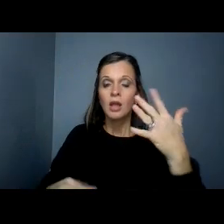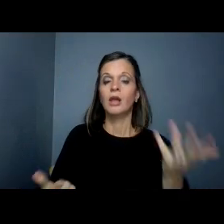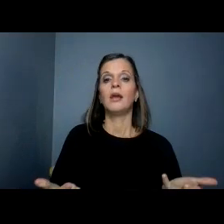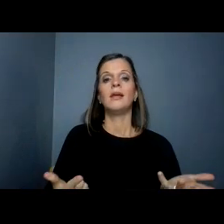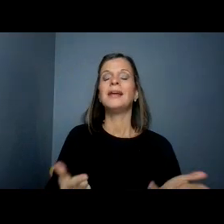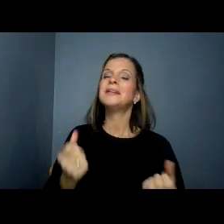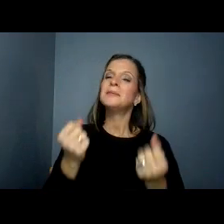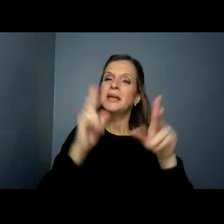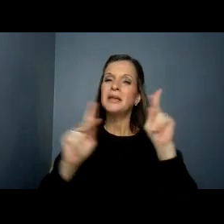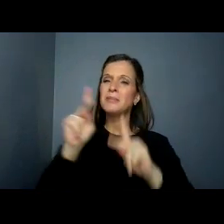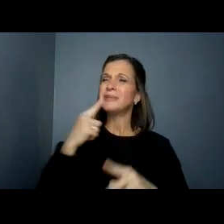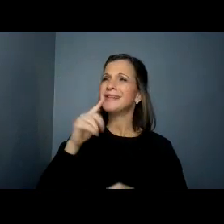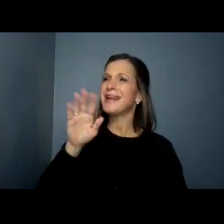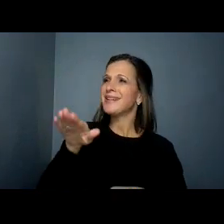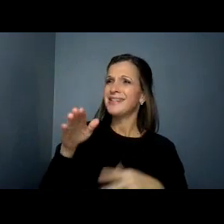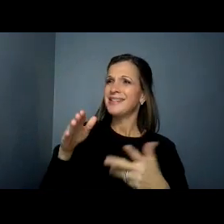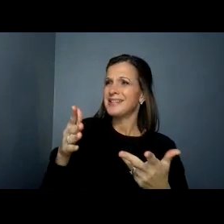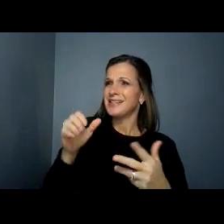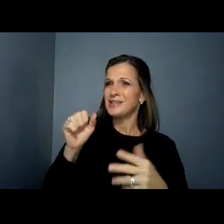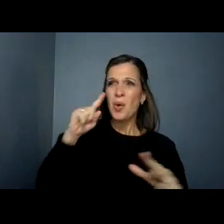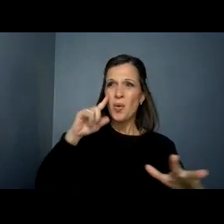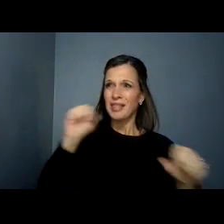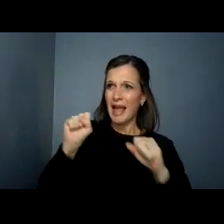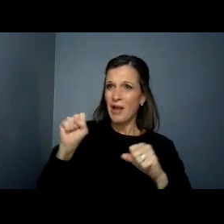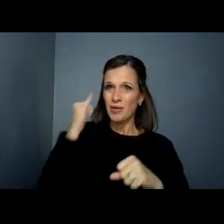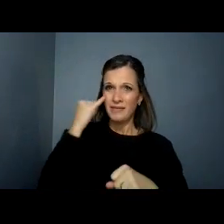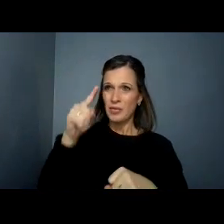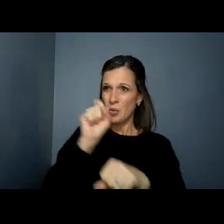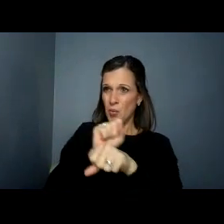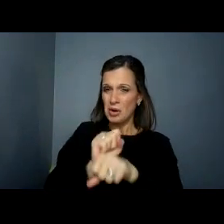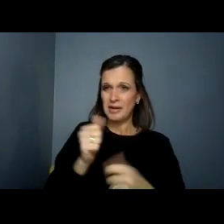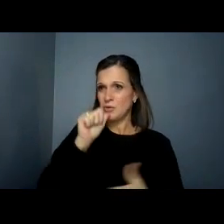Why is it they need to communicate anyhow? And The thing is, they have meetings. They're